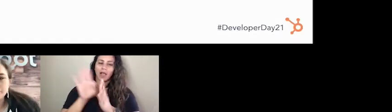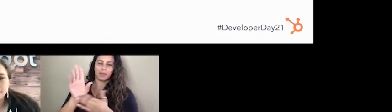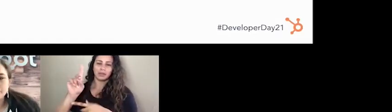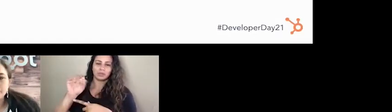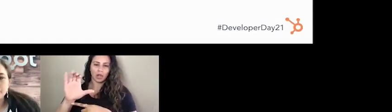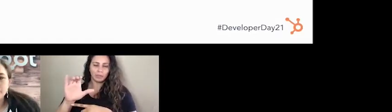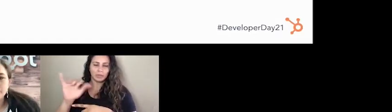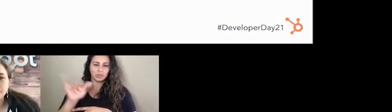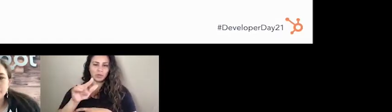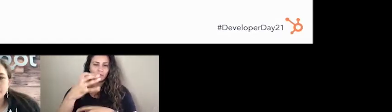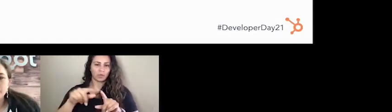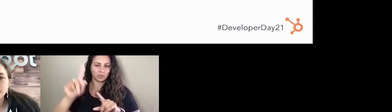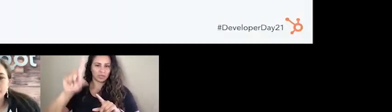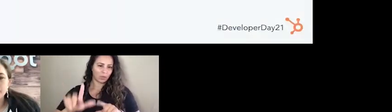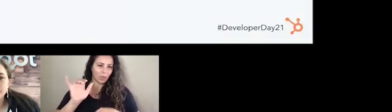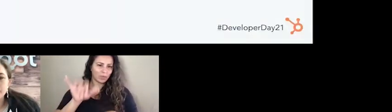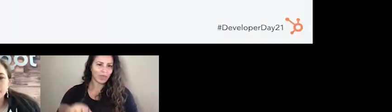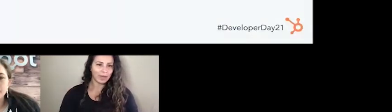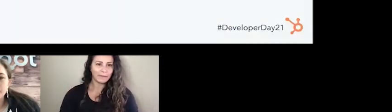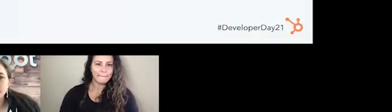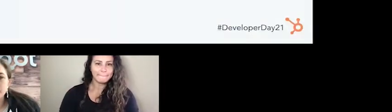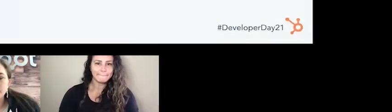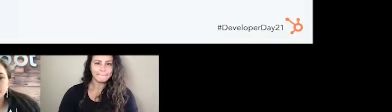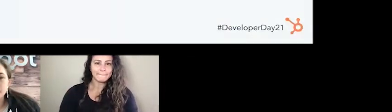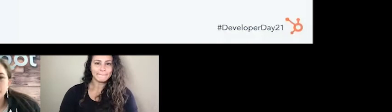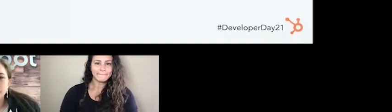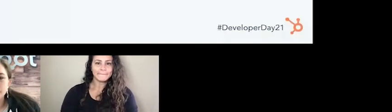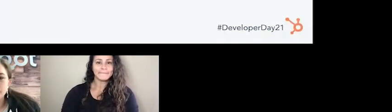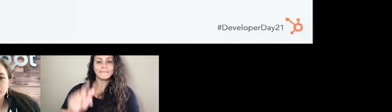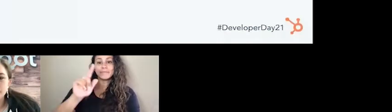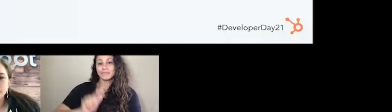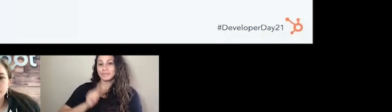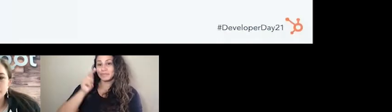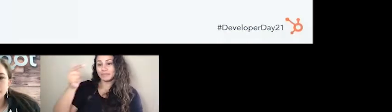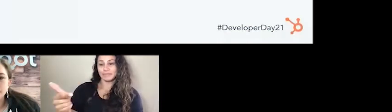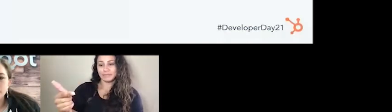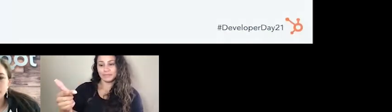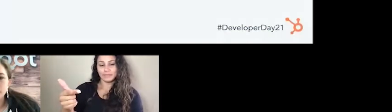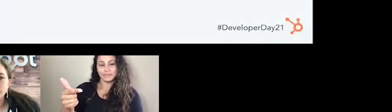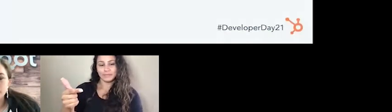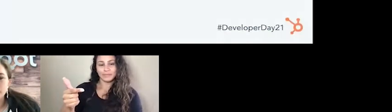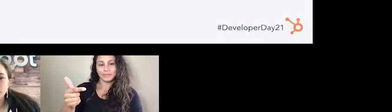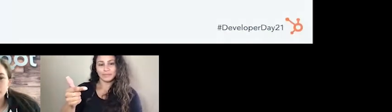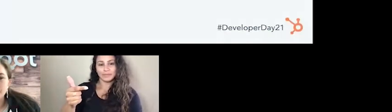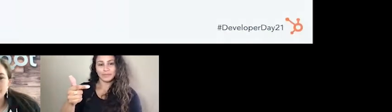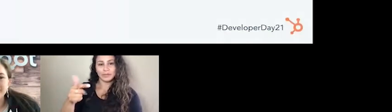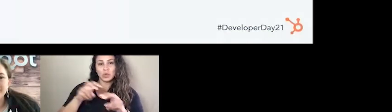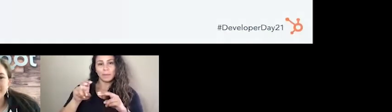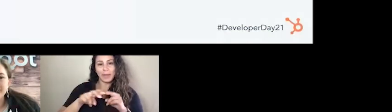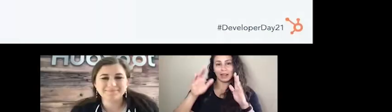WITHOUT FURTHER ADO, MOVE THIS TO VICTORIA MITCHELL AND